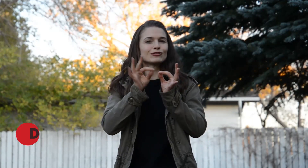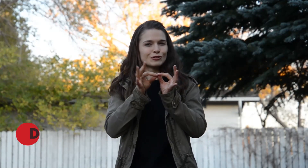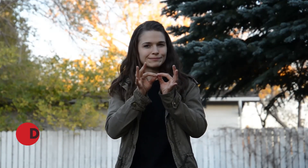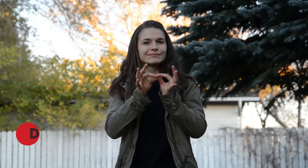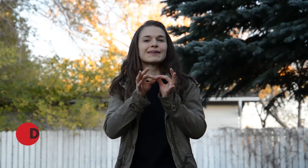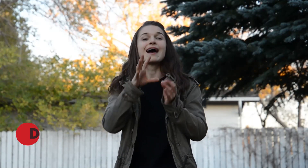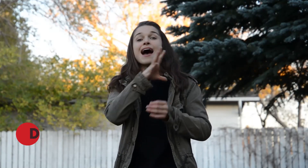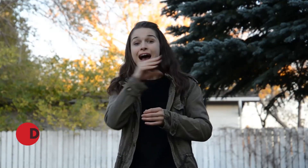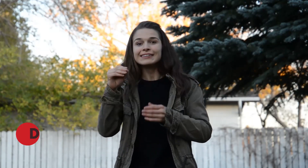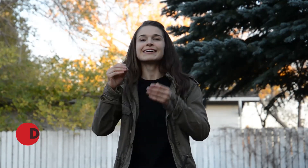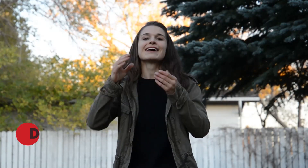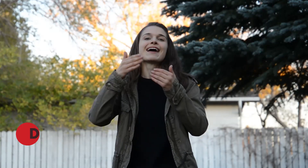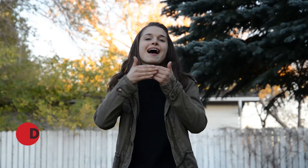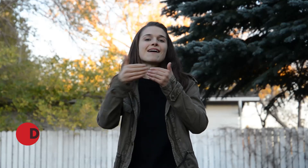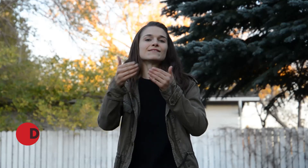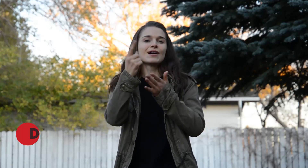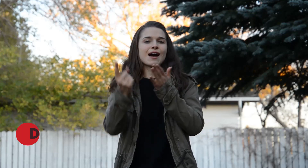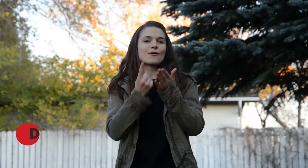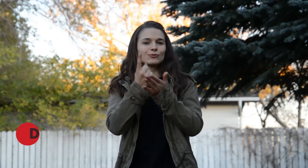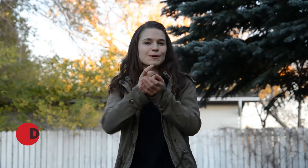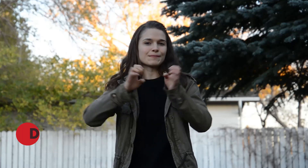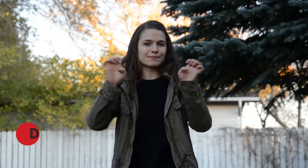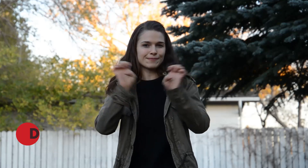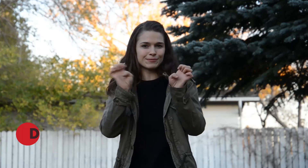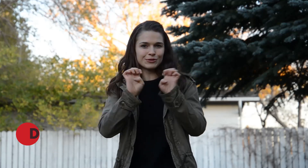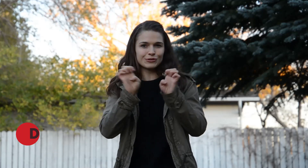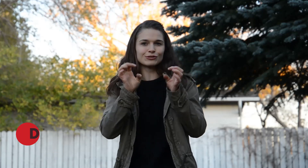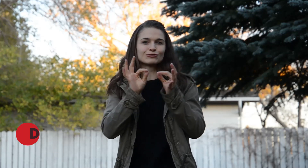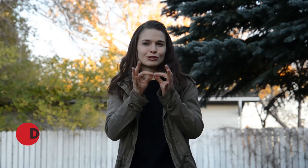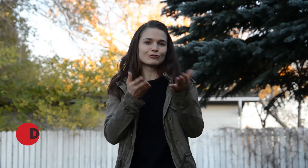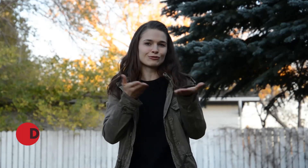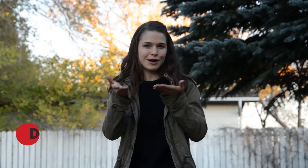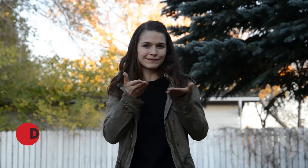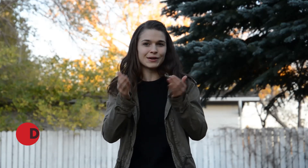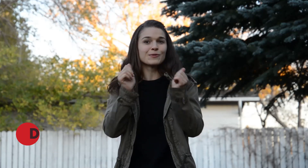interpreting and after hours emergency interpreting services